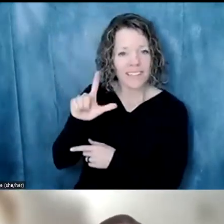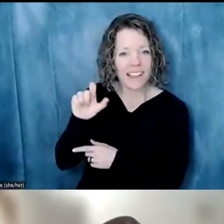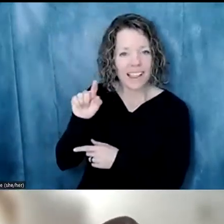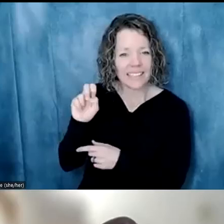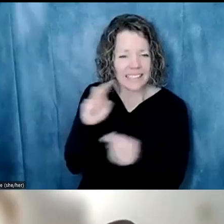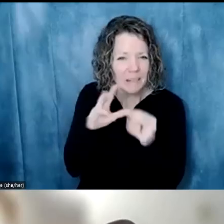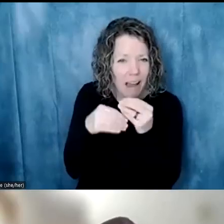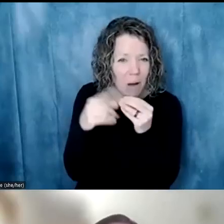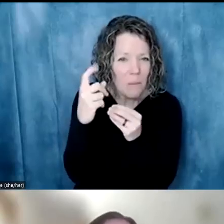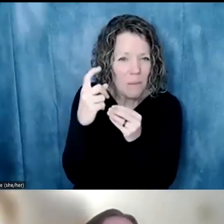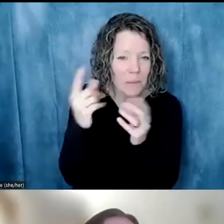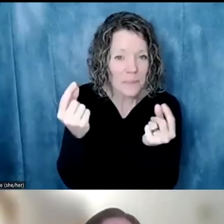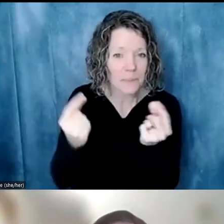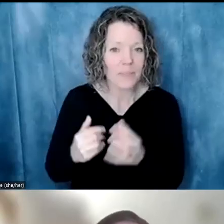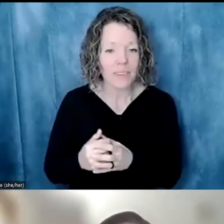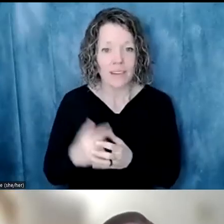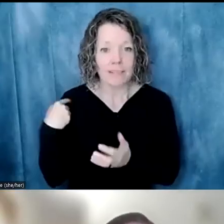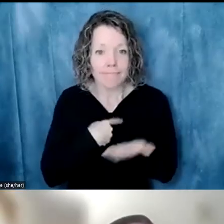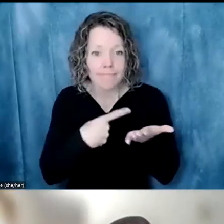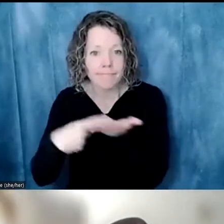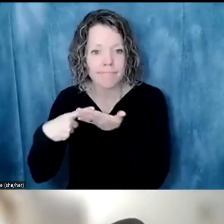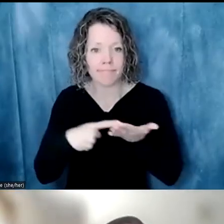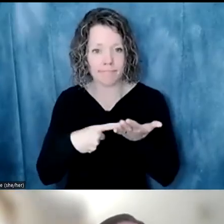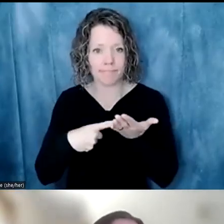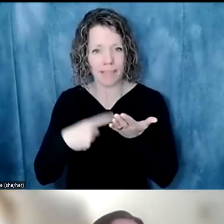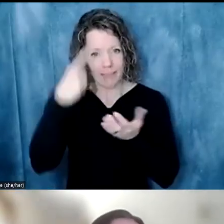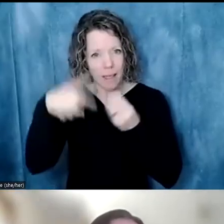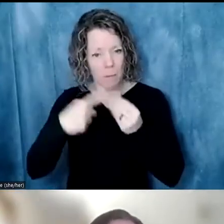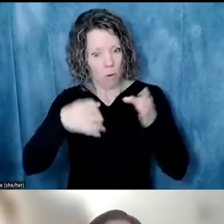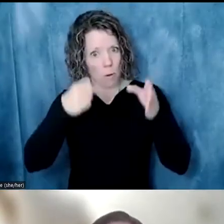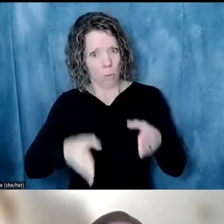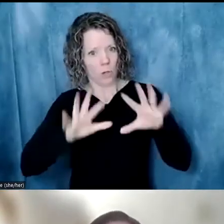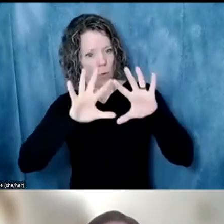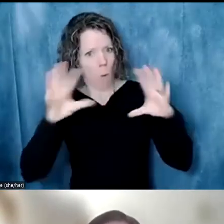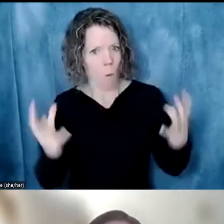that since we've been talking about approaching a person as a whole, you know, someone who is